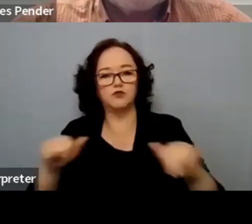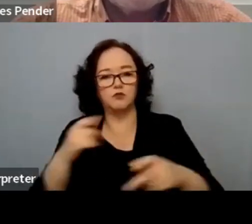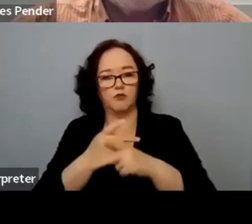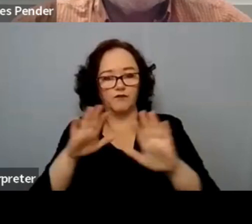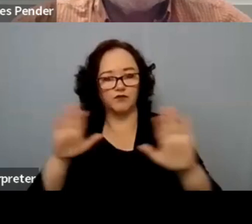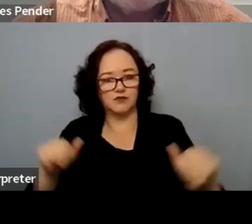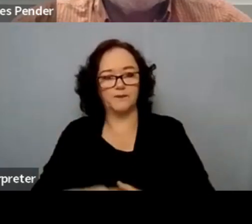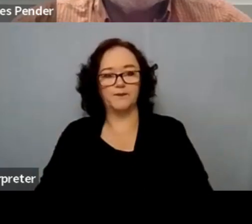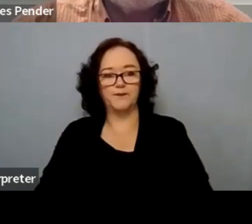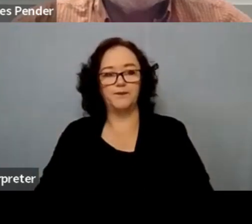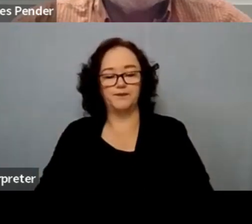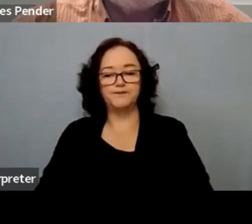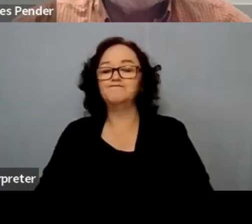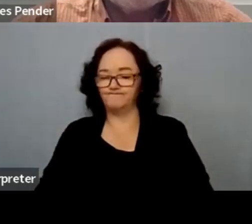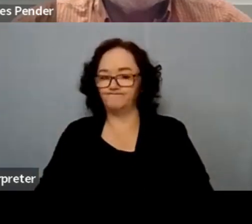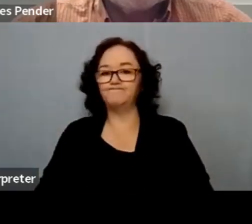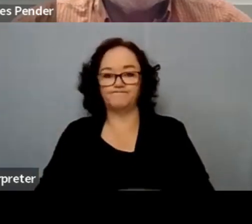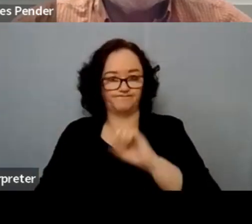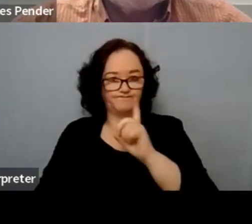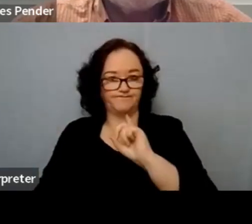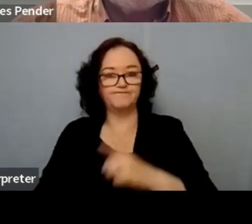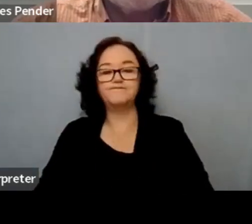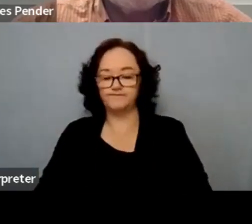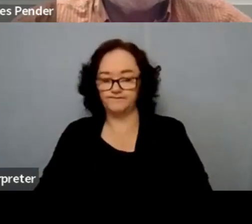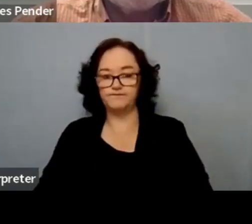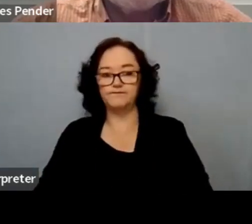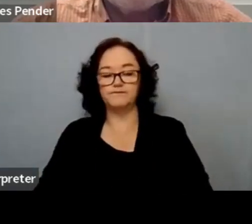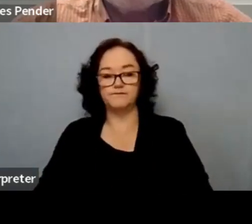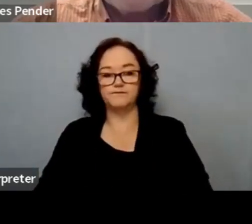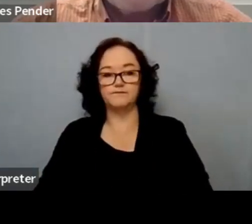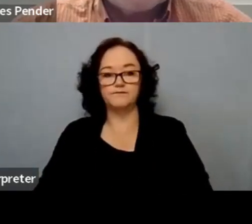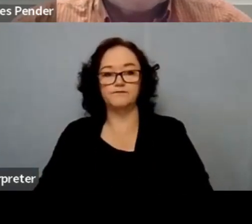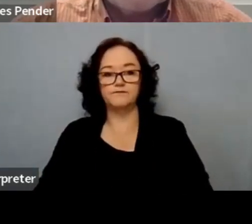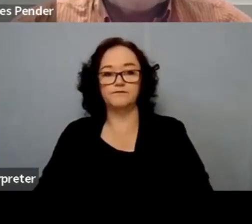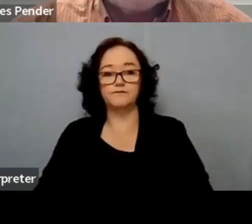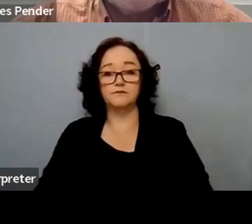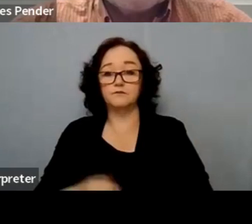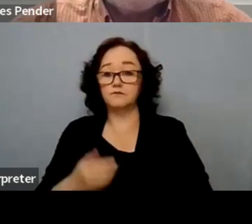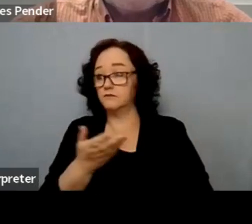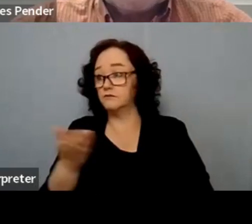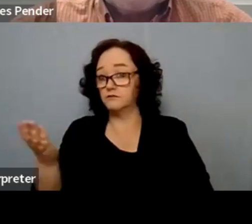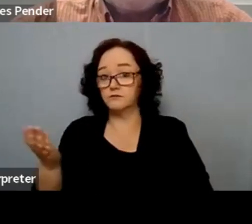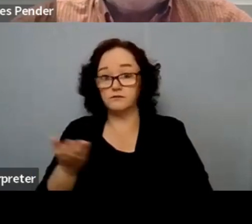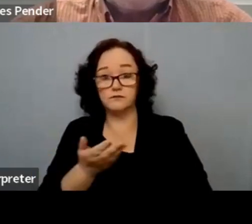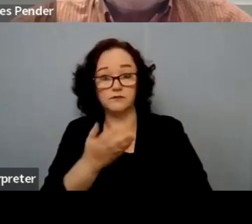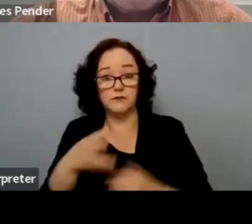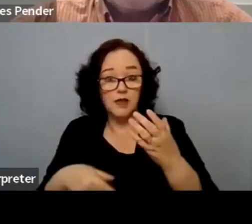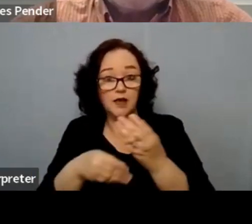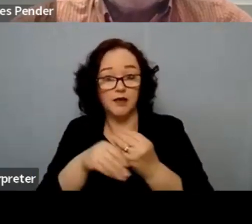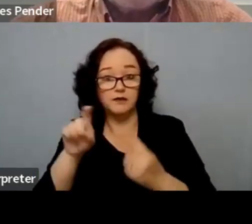Maria Crowley: Definitely, anything. Hello, you or Jim or Wendy, you want to answer that? Kelly Miller: Well, one, one